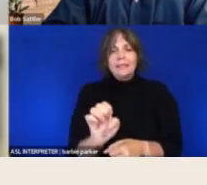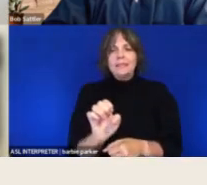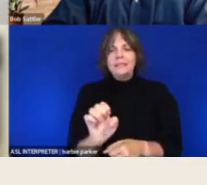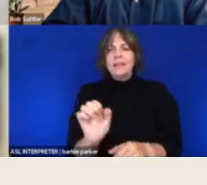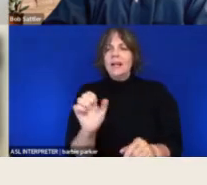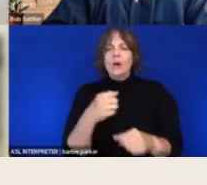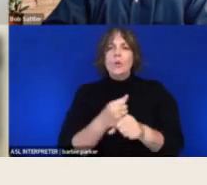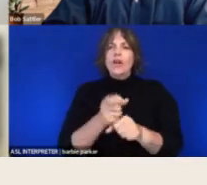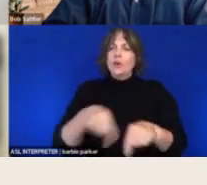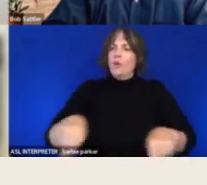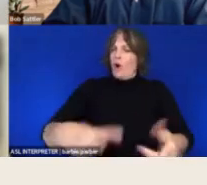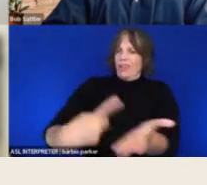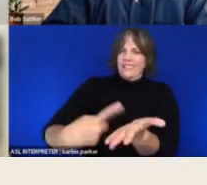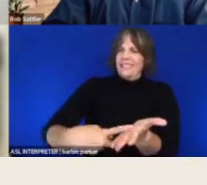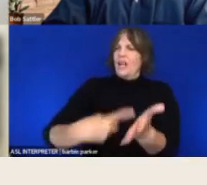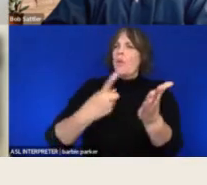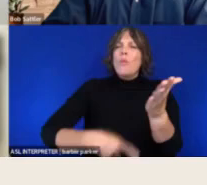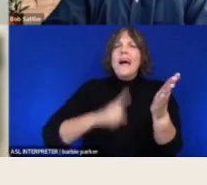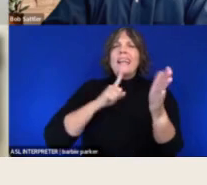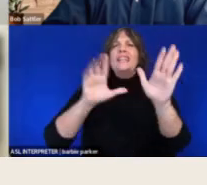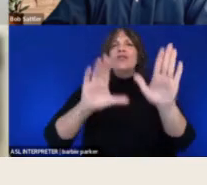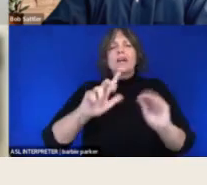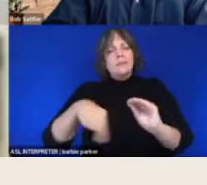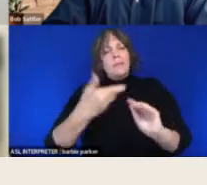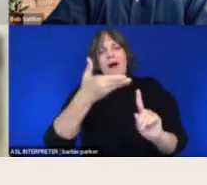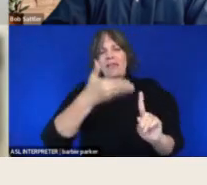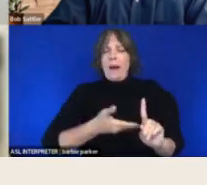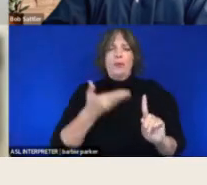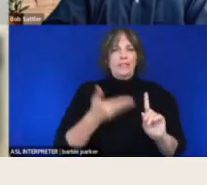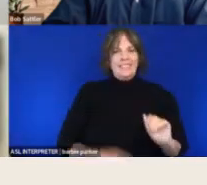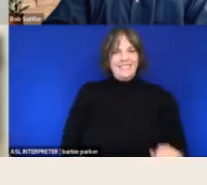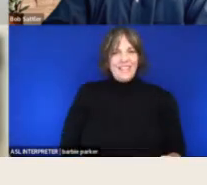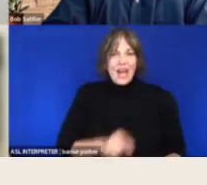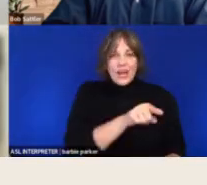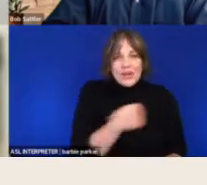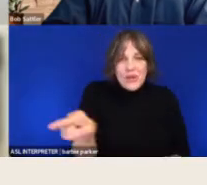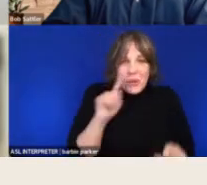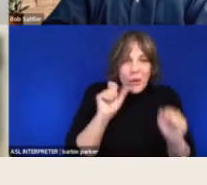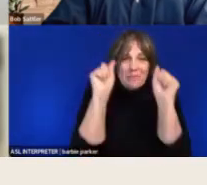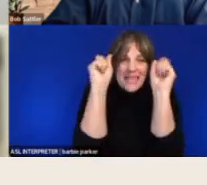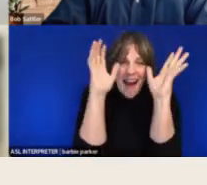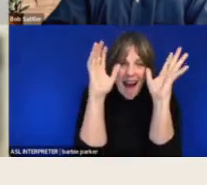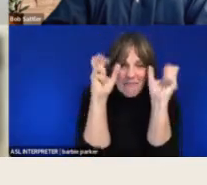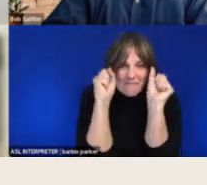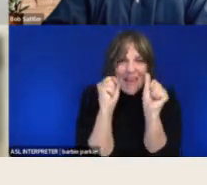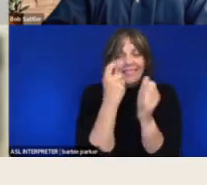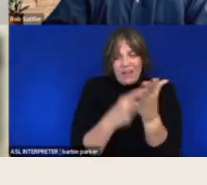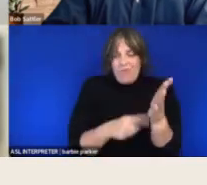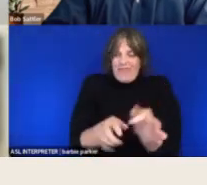person, and you'll be amazed at what that very simple change,